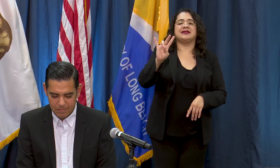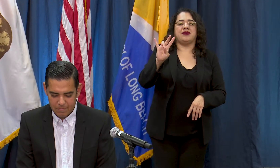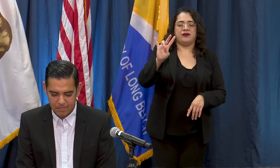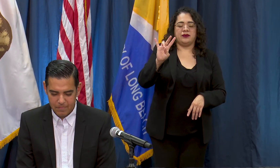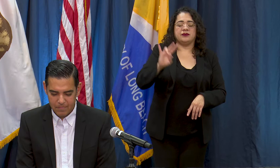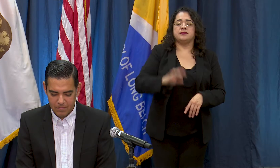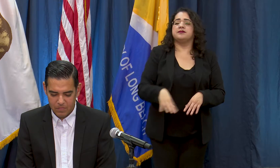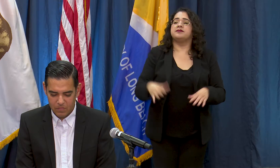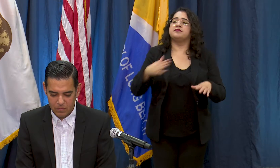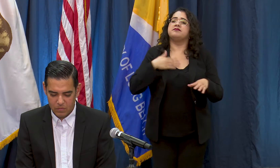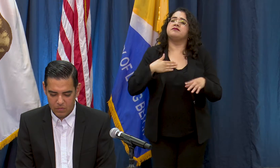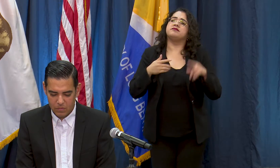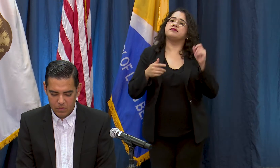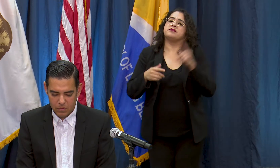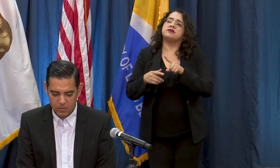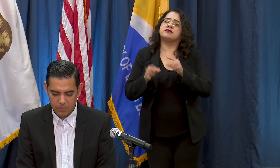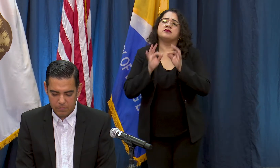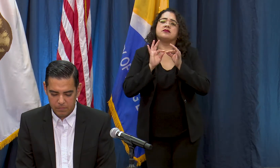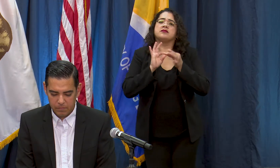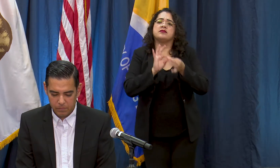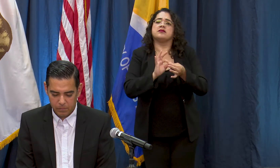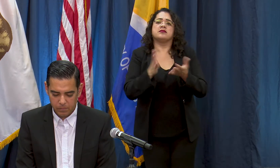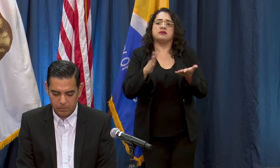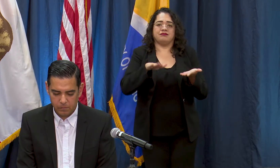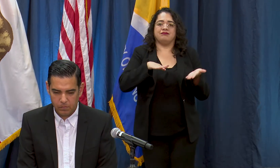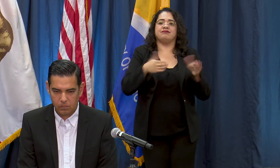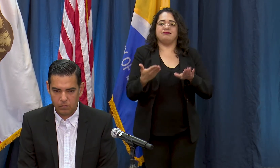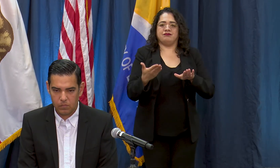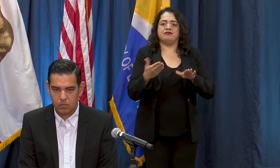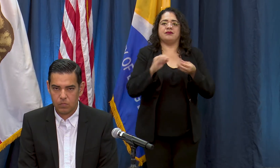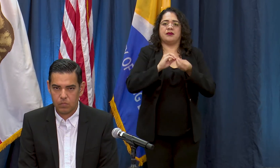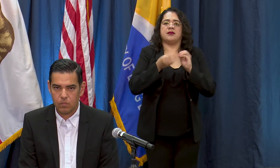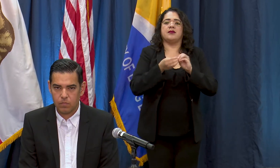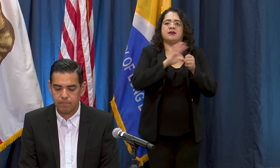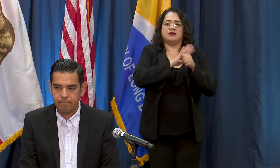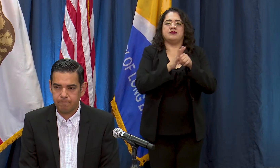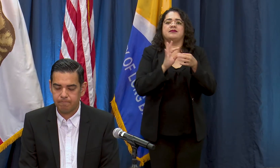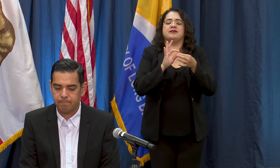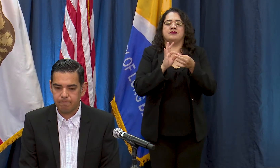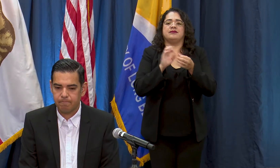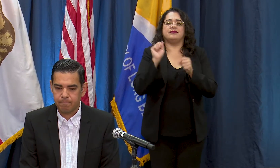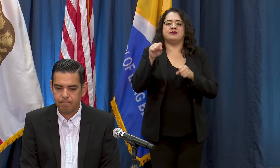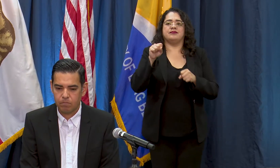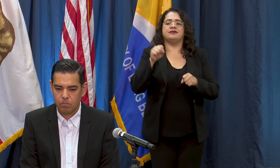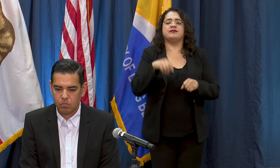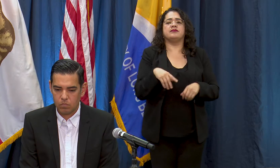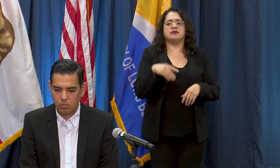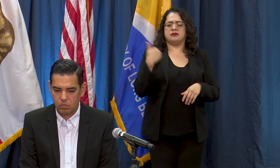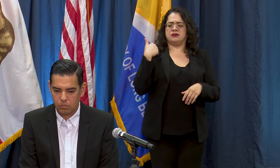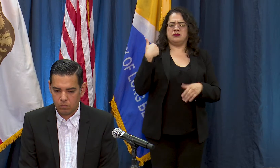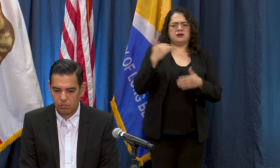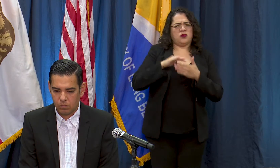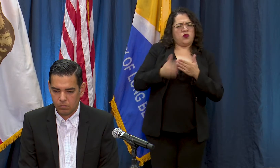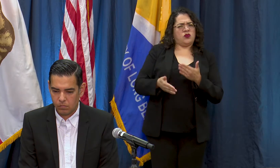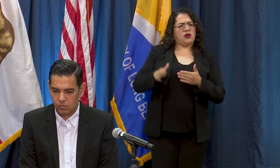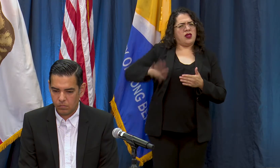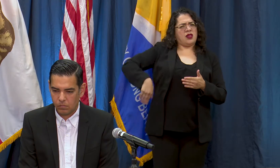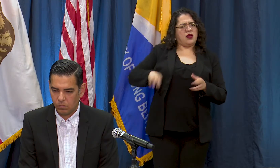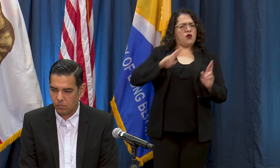questions are about those fatalities so we're all the fatalities that happened over the weekend that were delayed and reporting from Long Beach Memorial